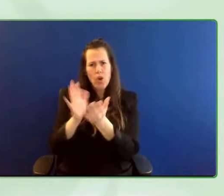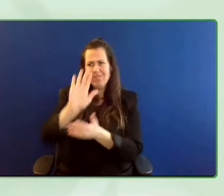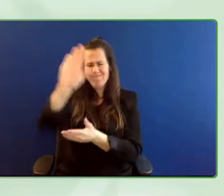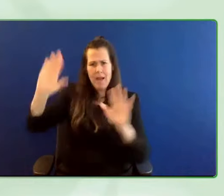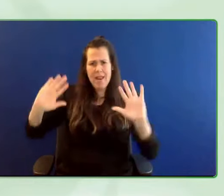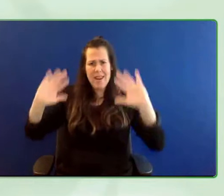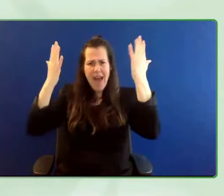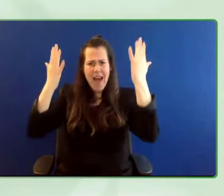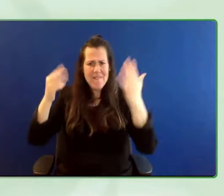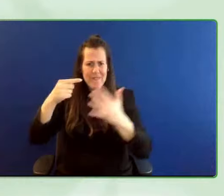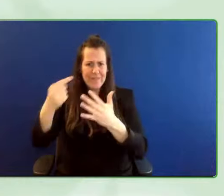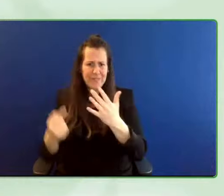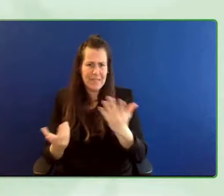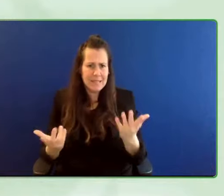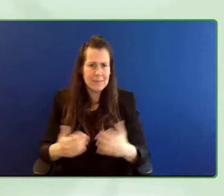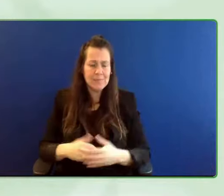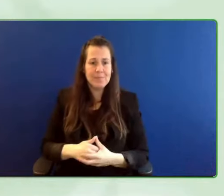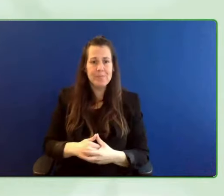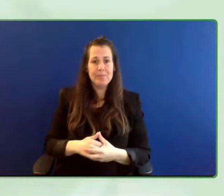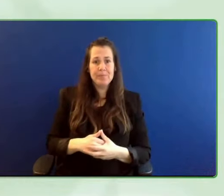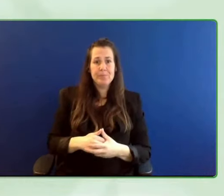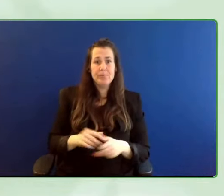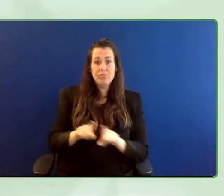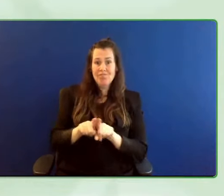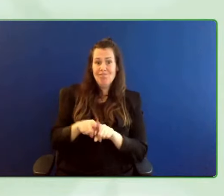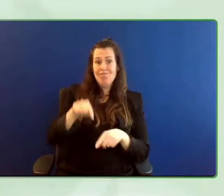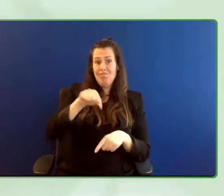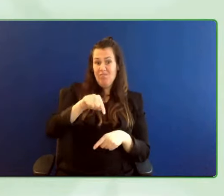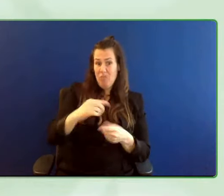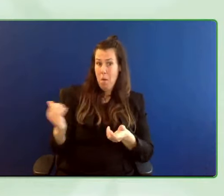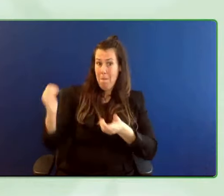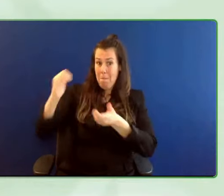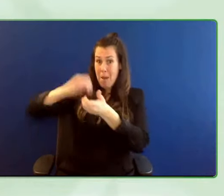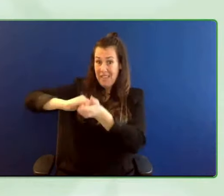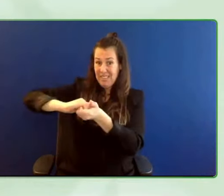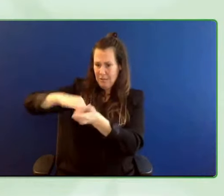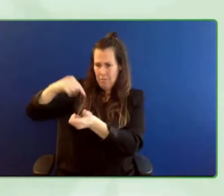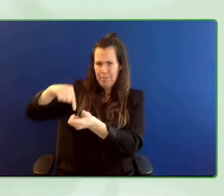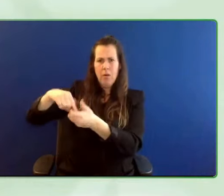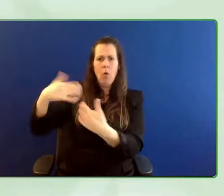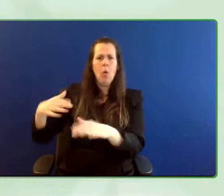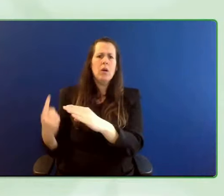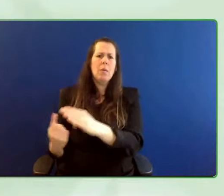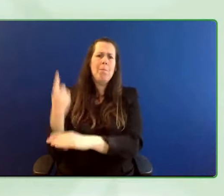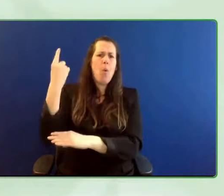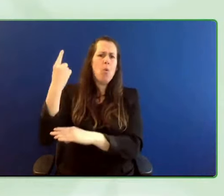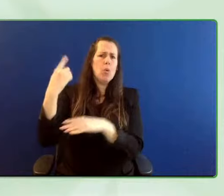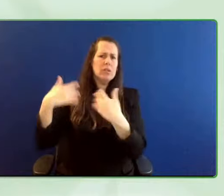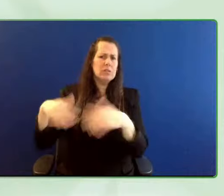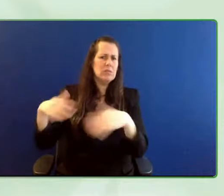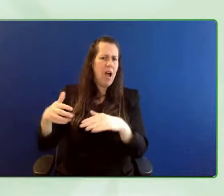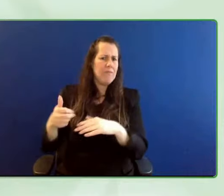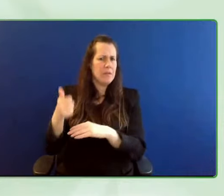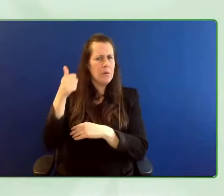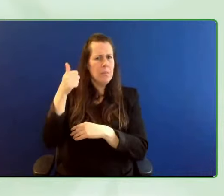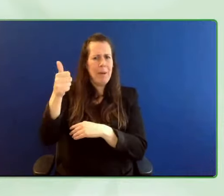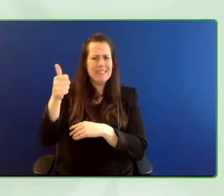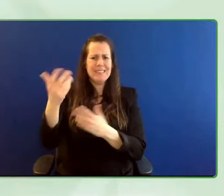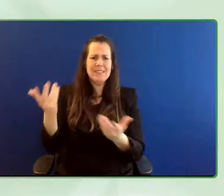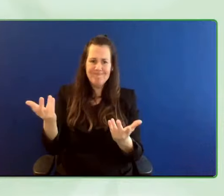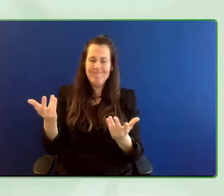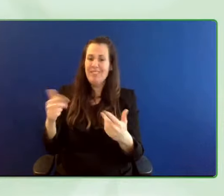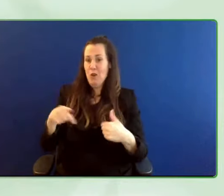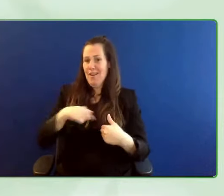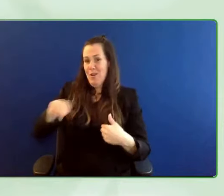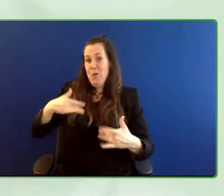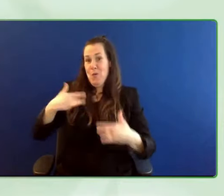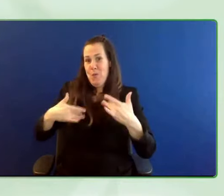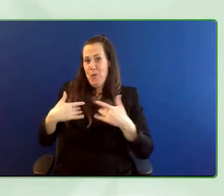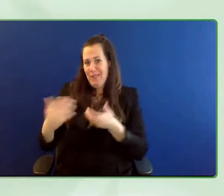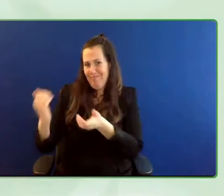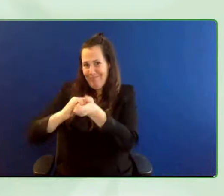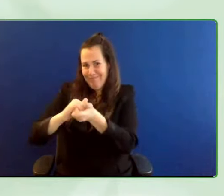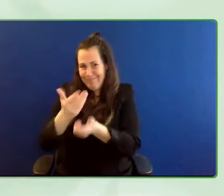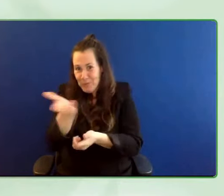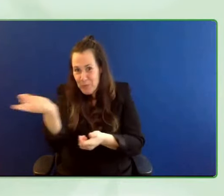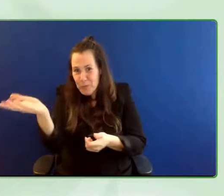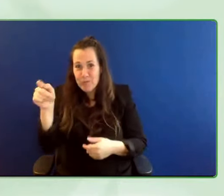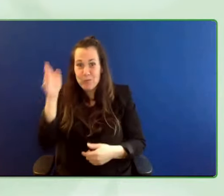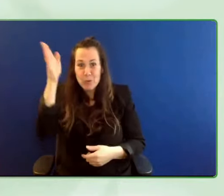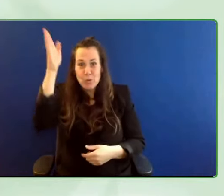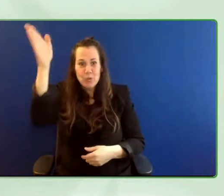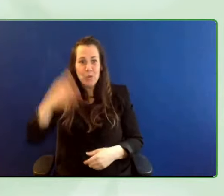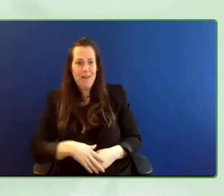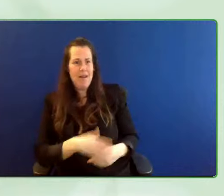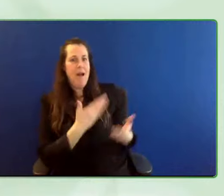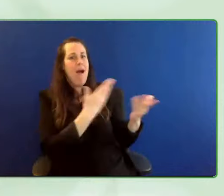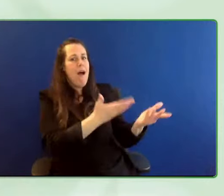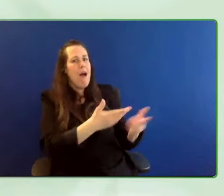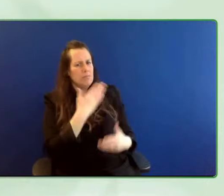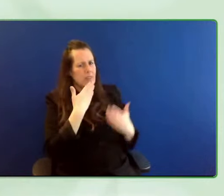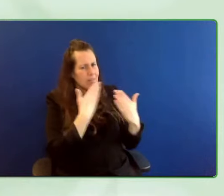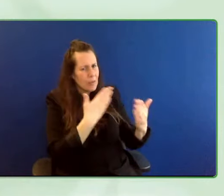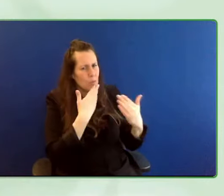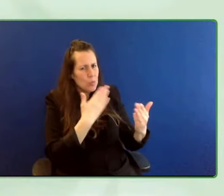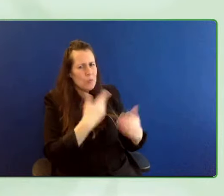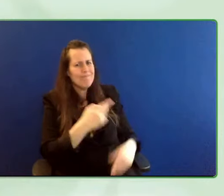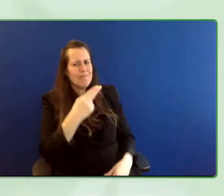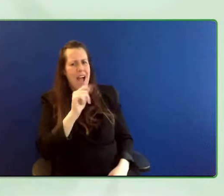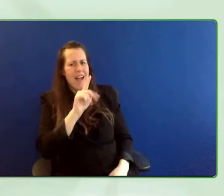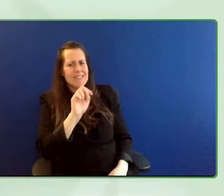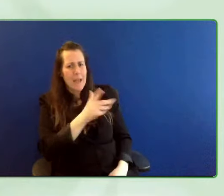When Silvia and I visited an organisation in Spain, Sophie the vice president of Gia,